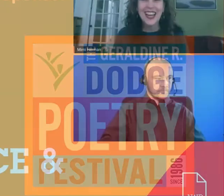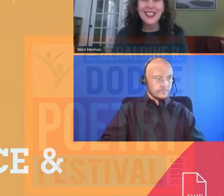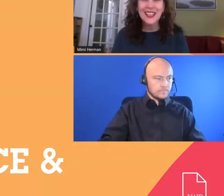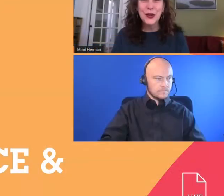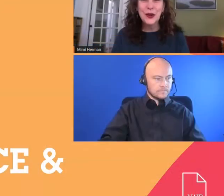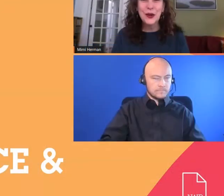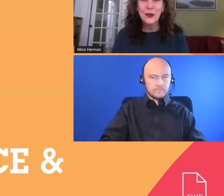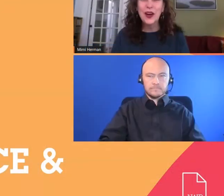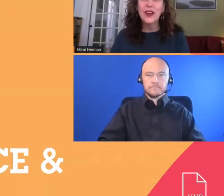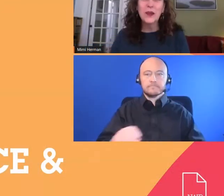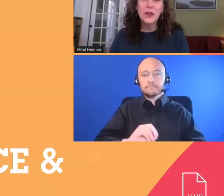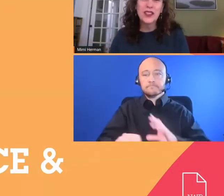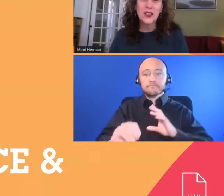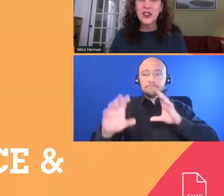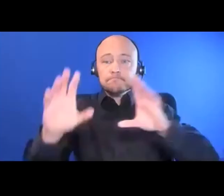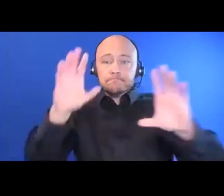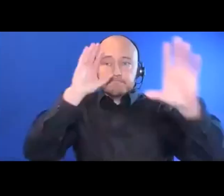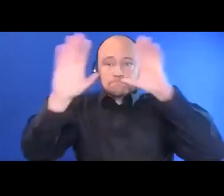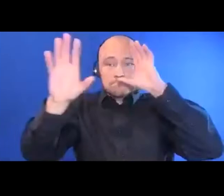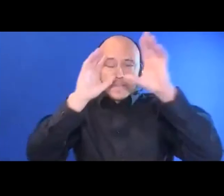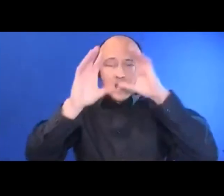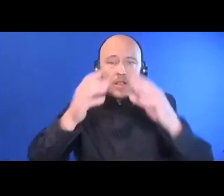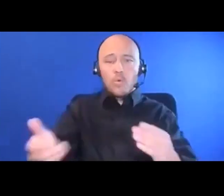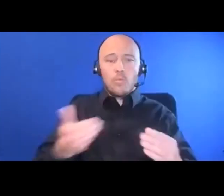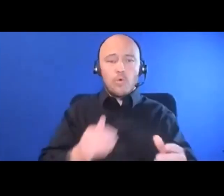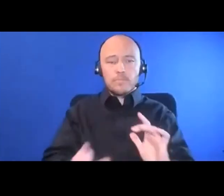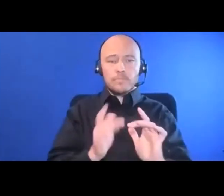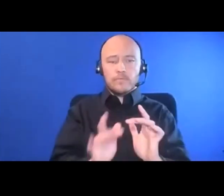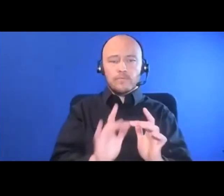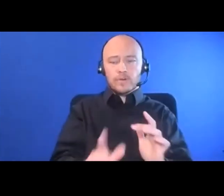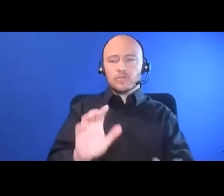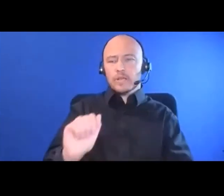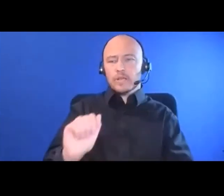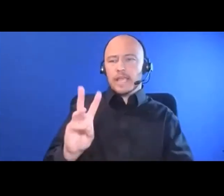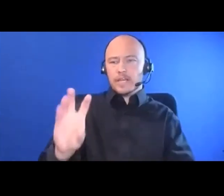Hello and welcome to the virtual AWP Conference and Book Fair.